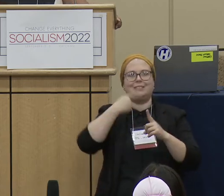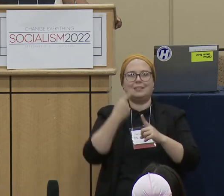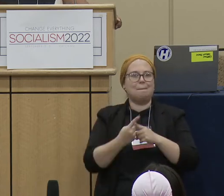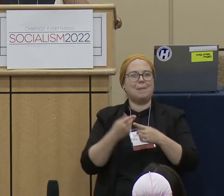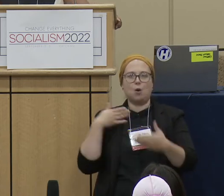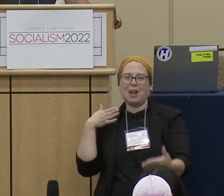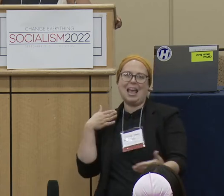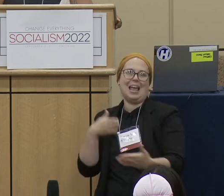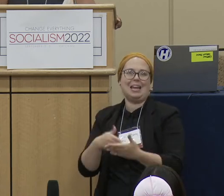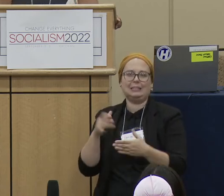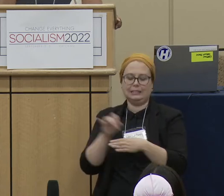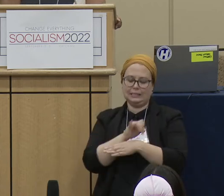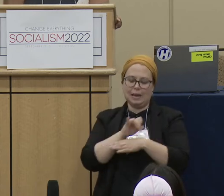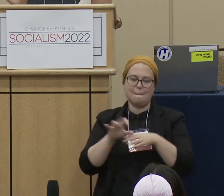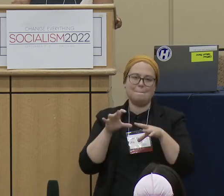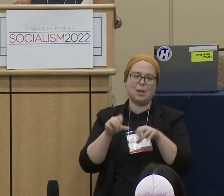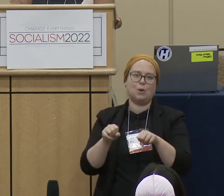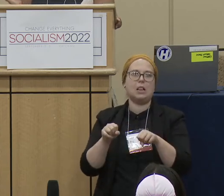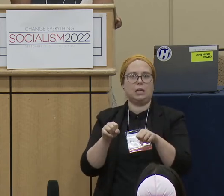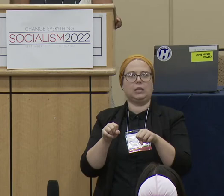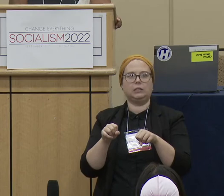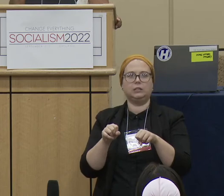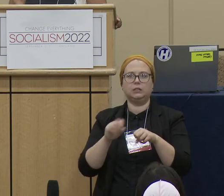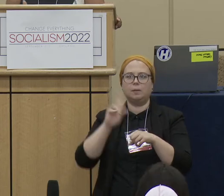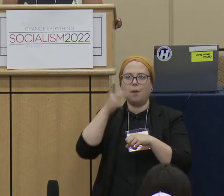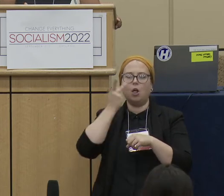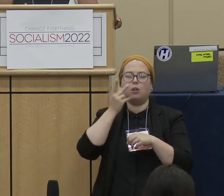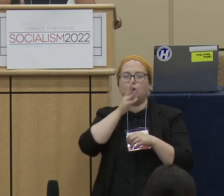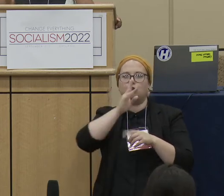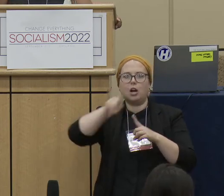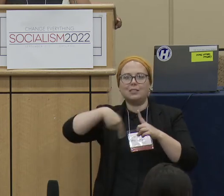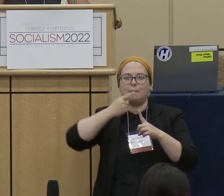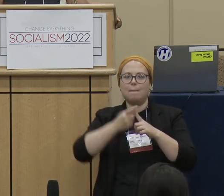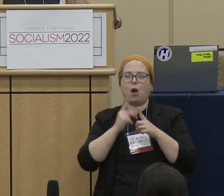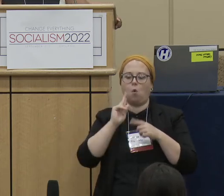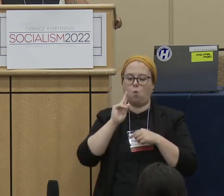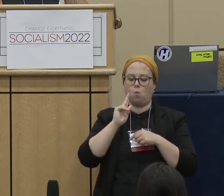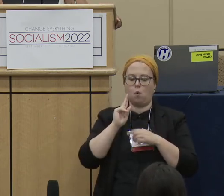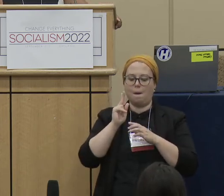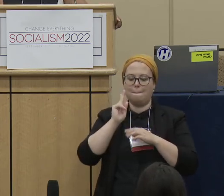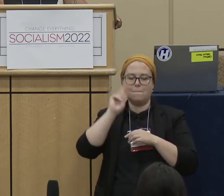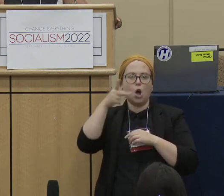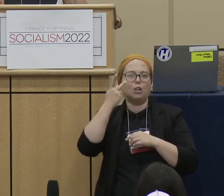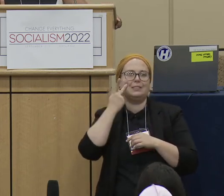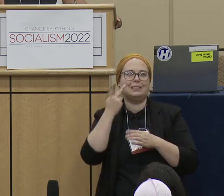some sort of narrow sense. They talked about an anti-imperialist politic. They talked about a politic of